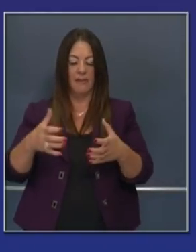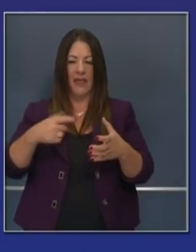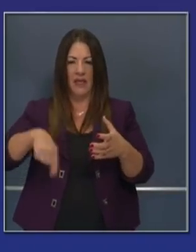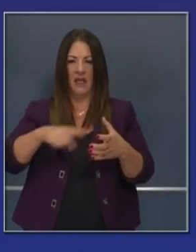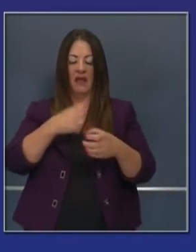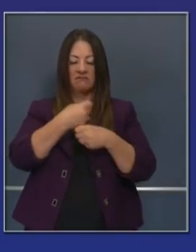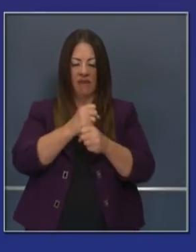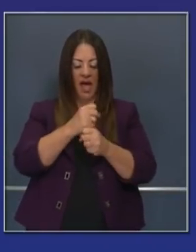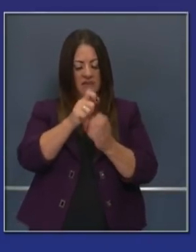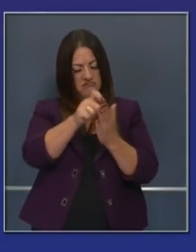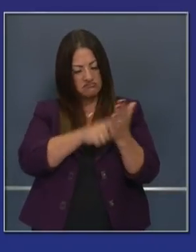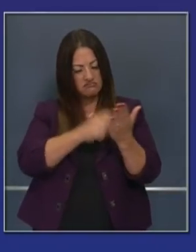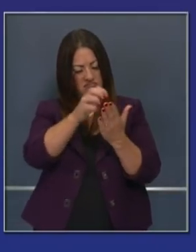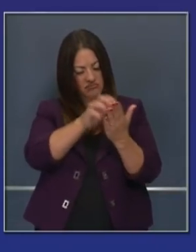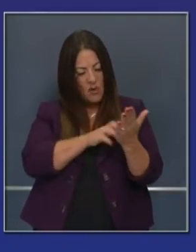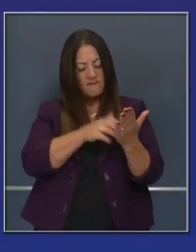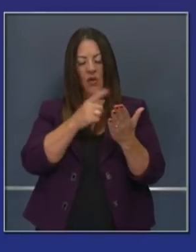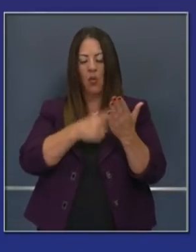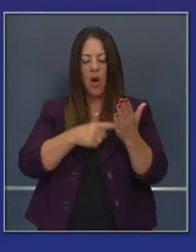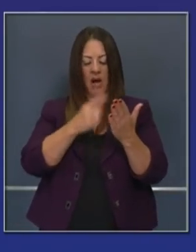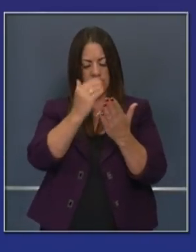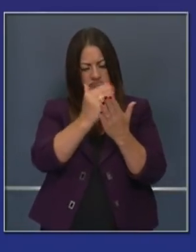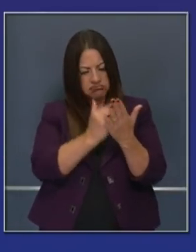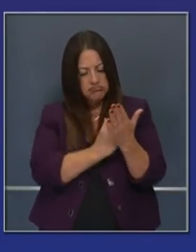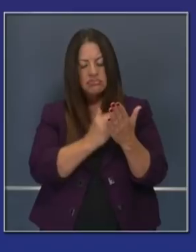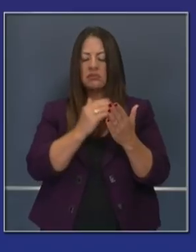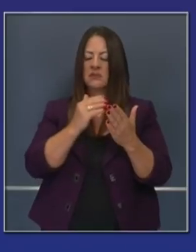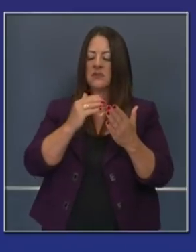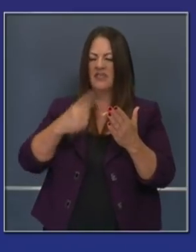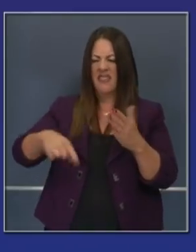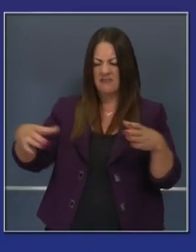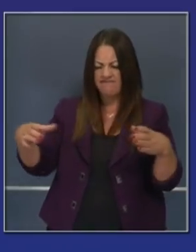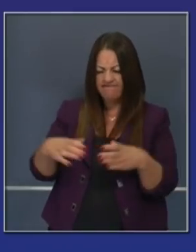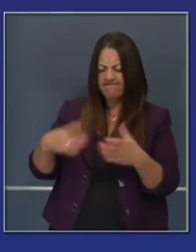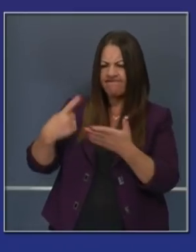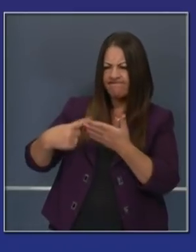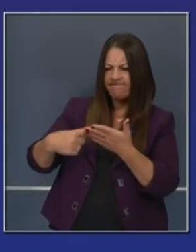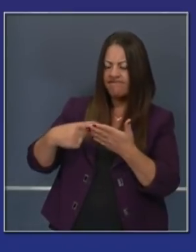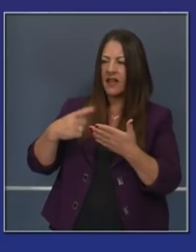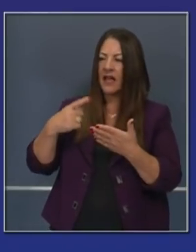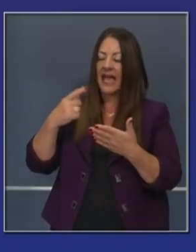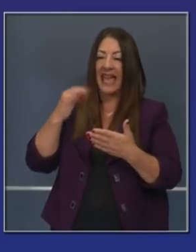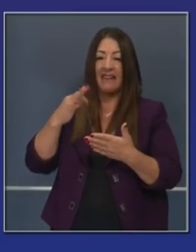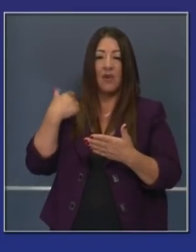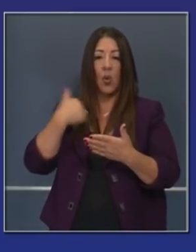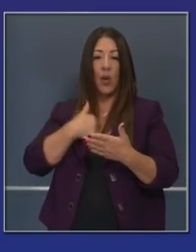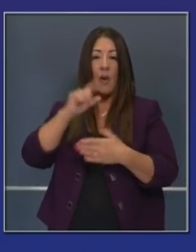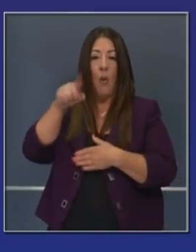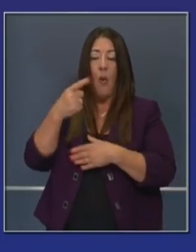INTO GETTING A VACCINE PREPARED FOR DISTRIBUTION TO PEOPLE. TODAY THE DRAFTING GUIDELINES, SUBCOMMITTEE OR COMMITTEE